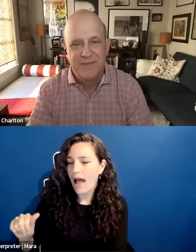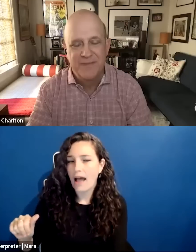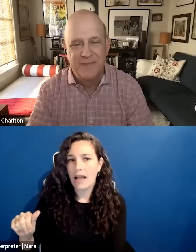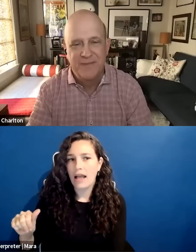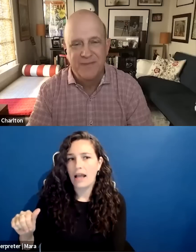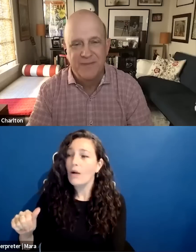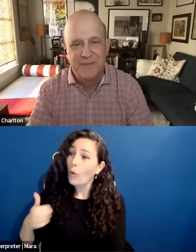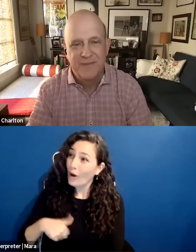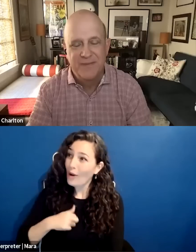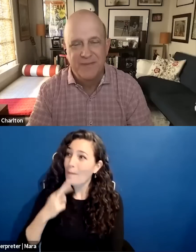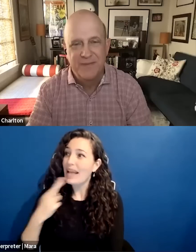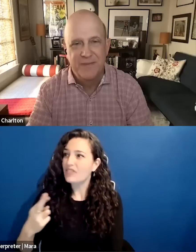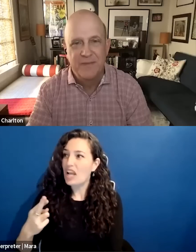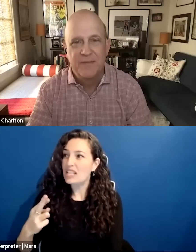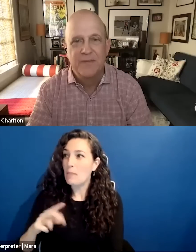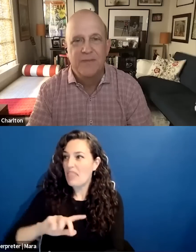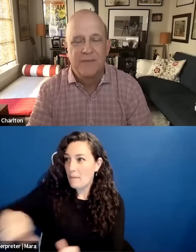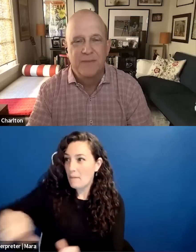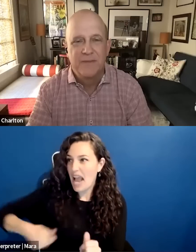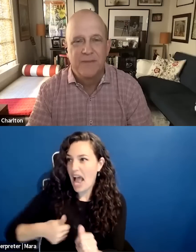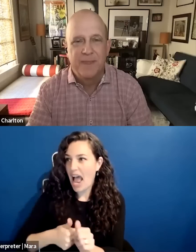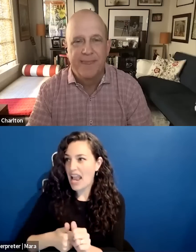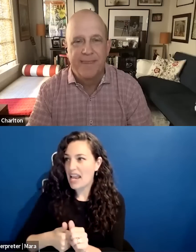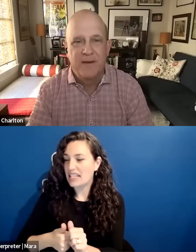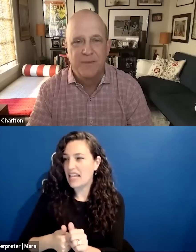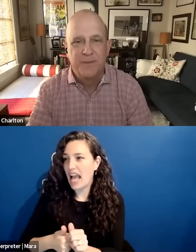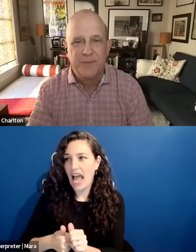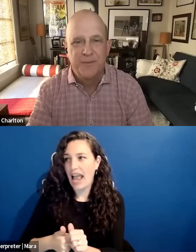and I cause her to lose faith in the world. (chuckles)